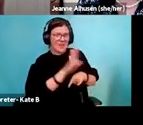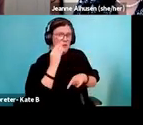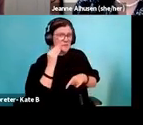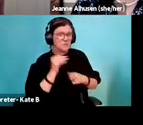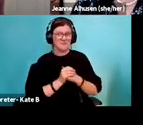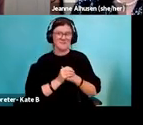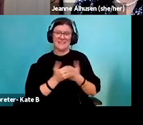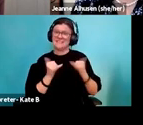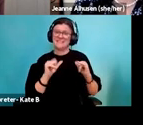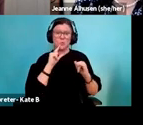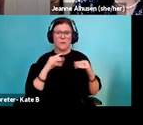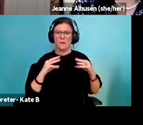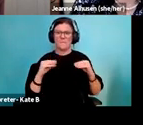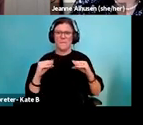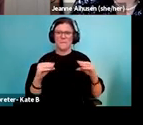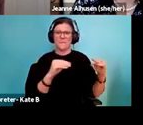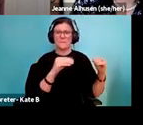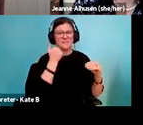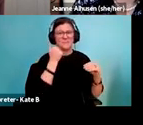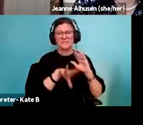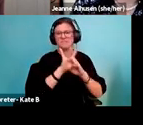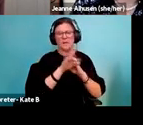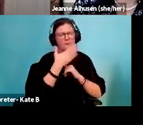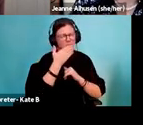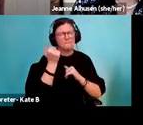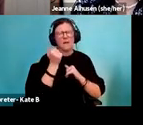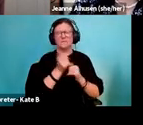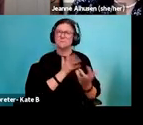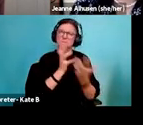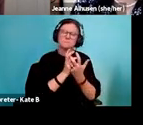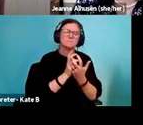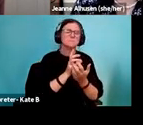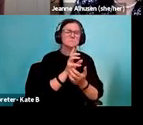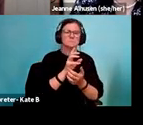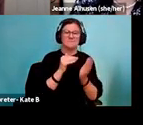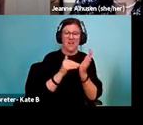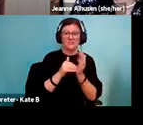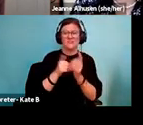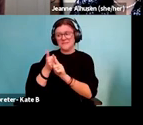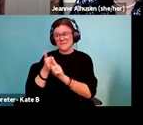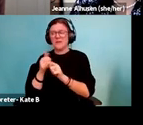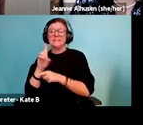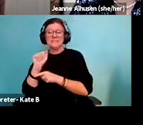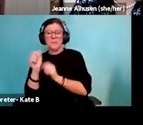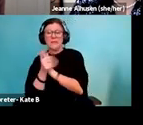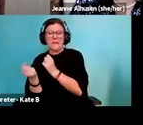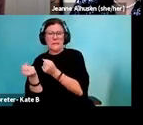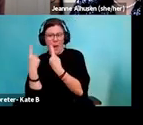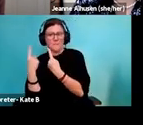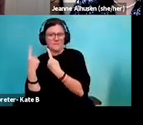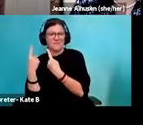still one of the best ways to try to find disability confident professionals who can